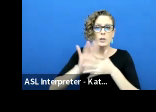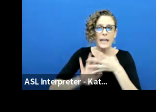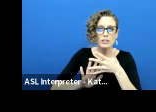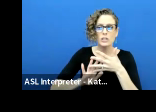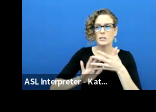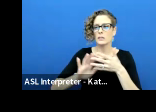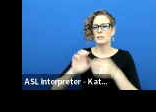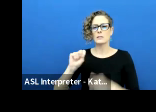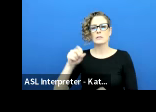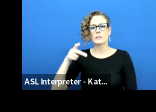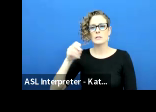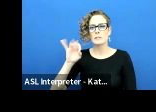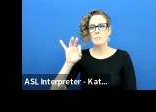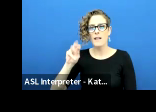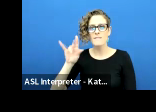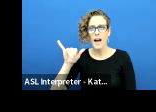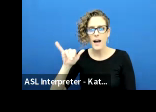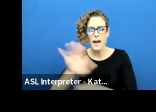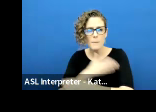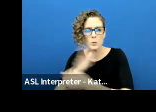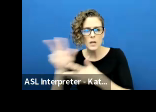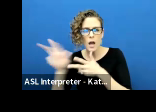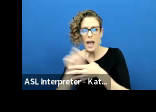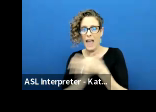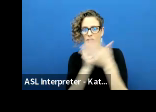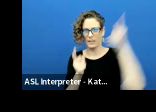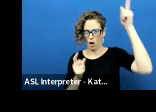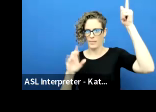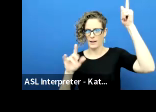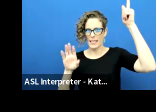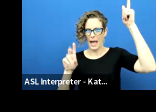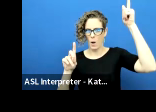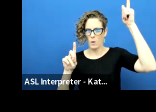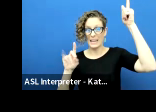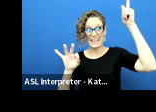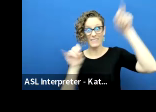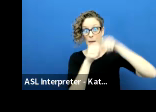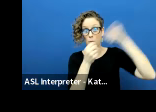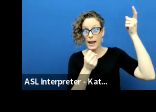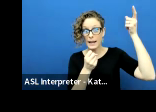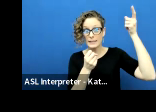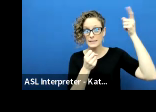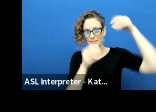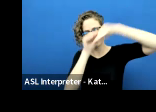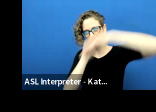it Spotify all these things run in the cloud and if that cloud is broken nothing works and so when